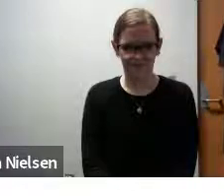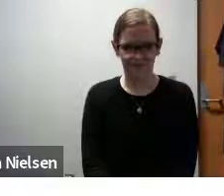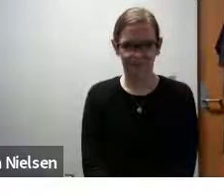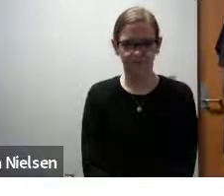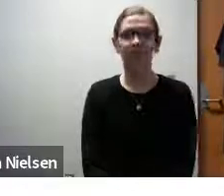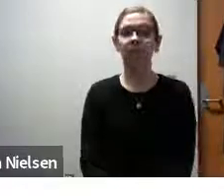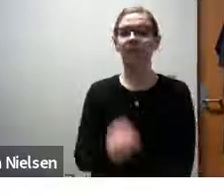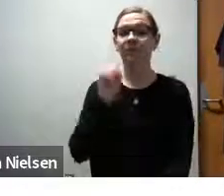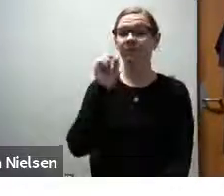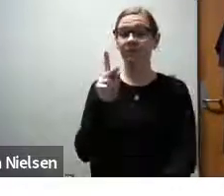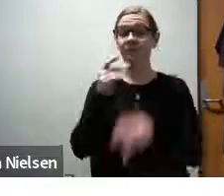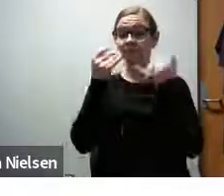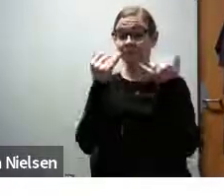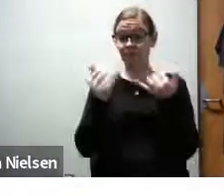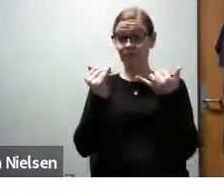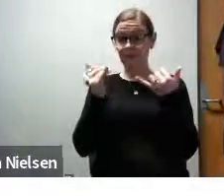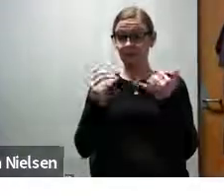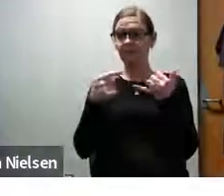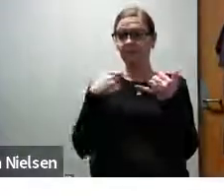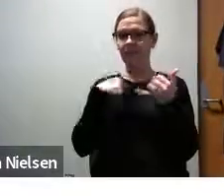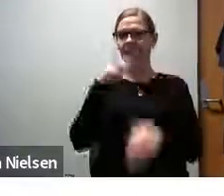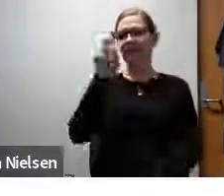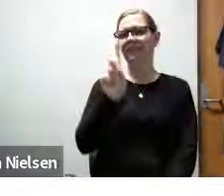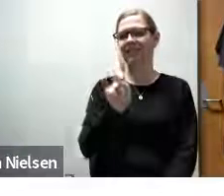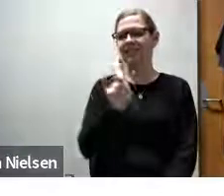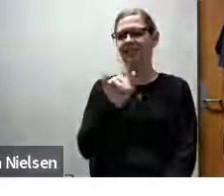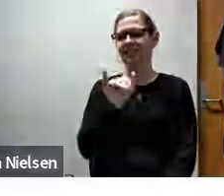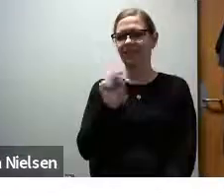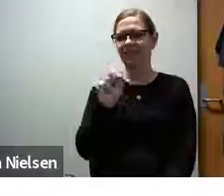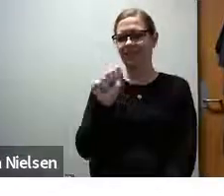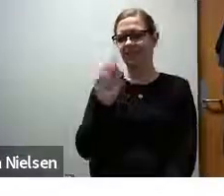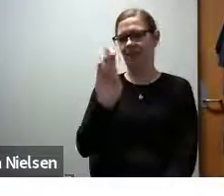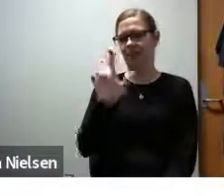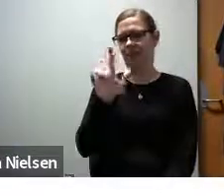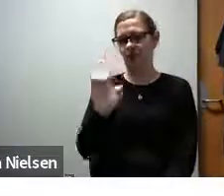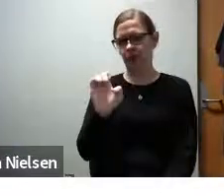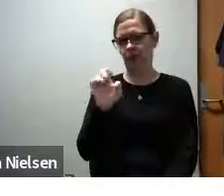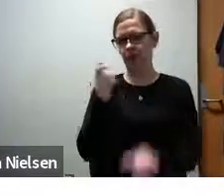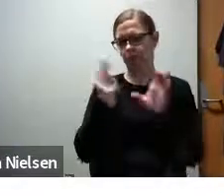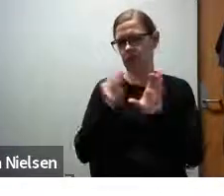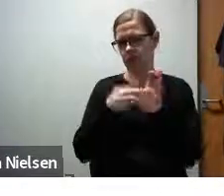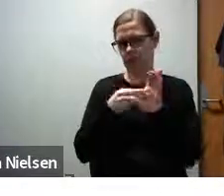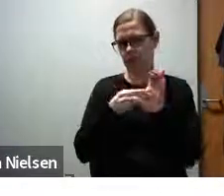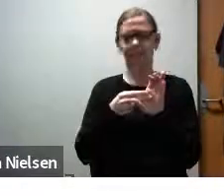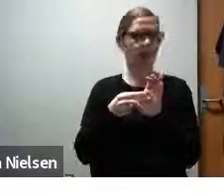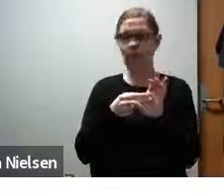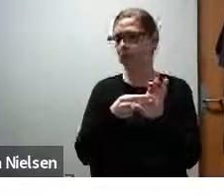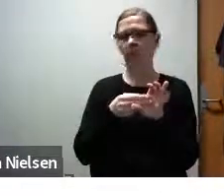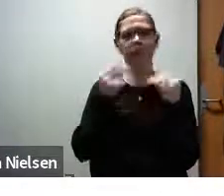Disabled participant annotation. So you would not be able to annotate any longer.